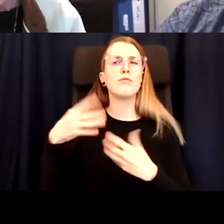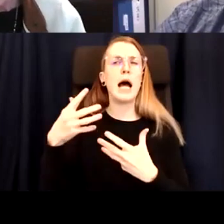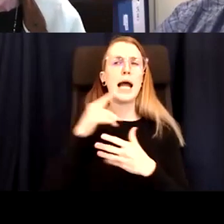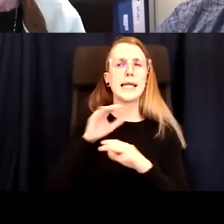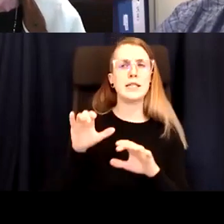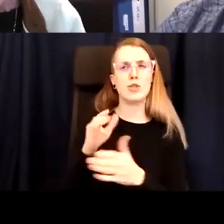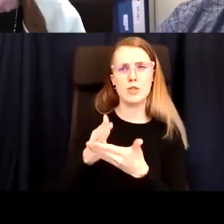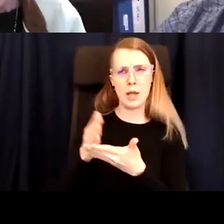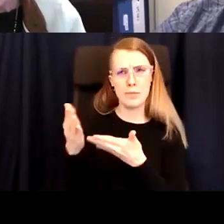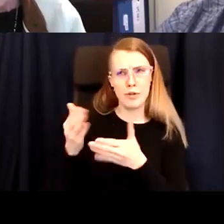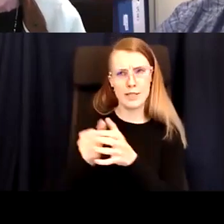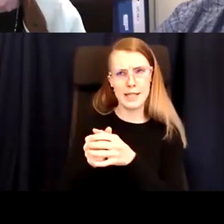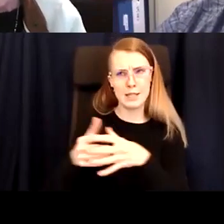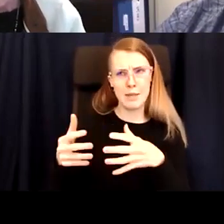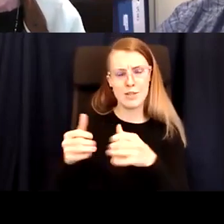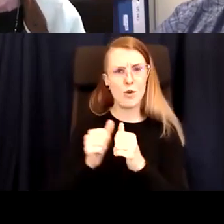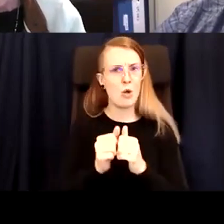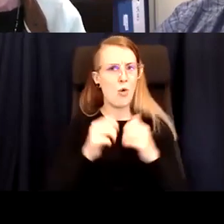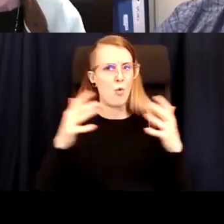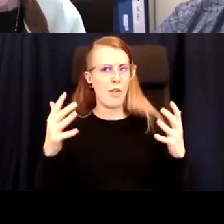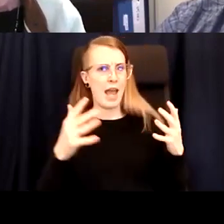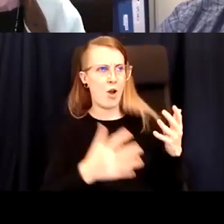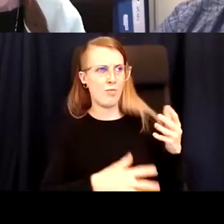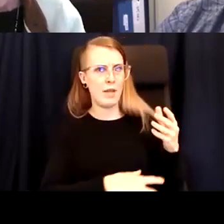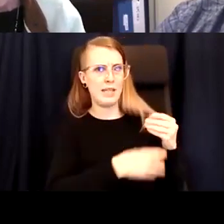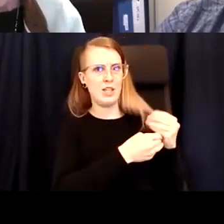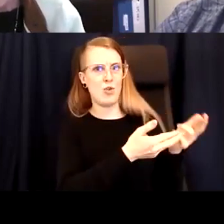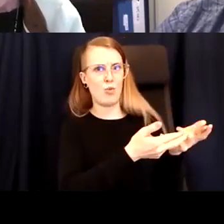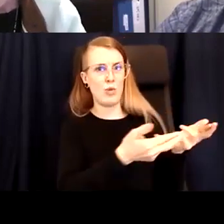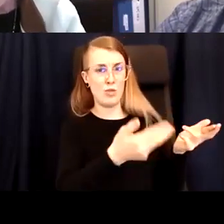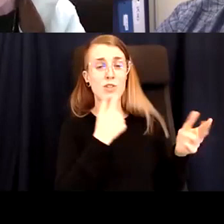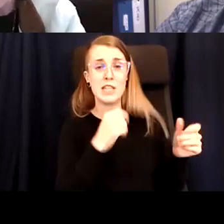resources has been a bit of a challenge. But it's not impossible to do.